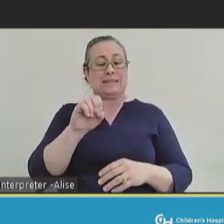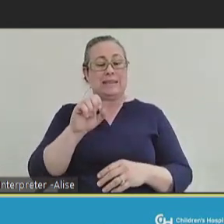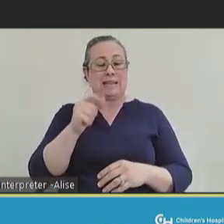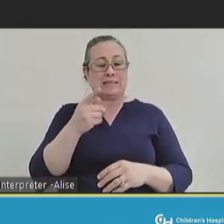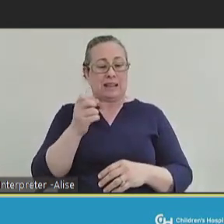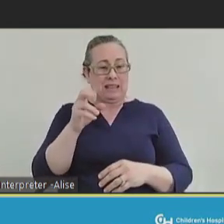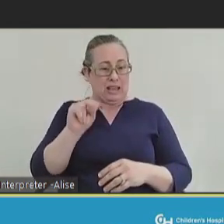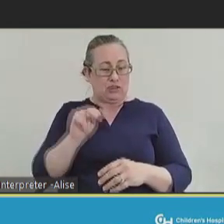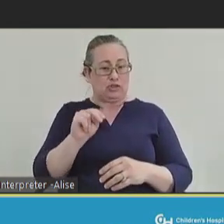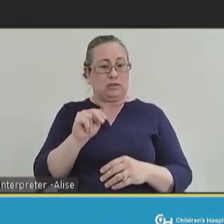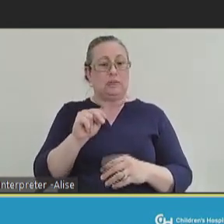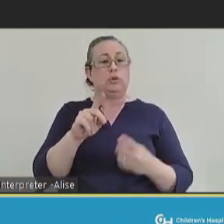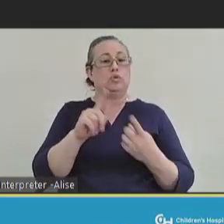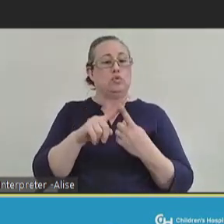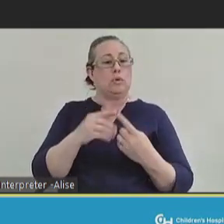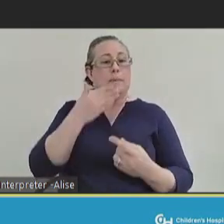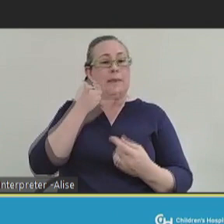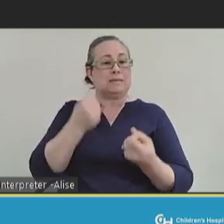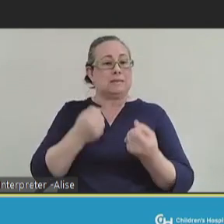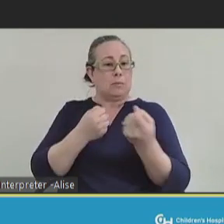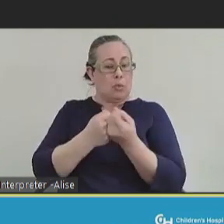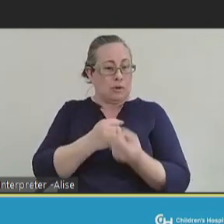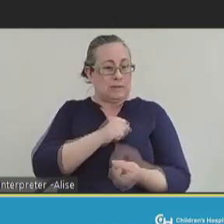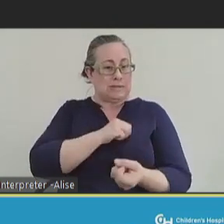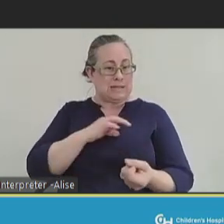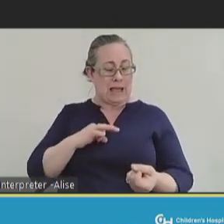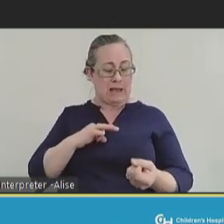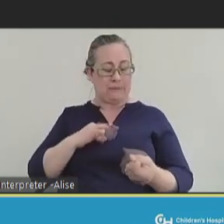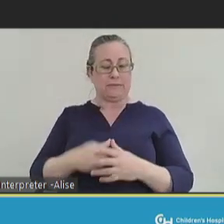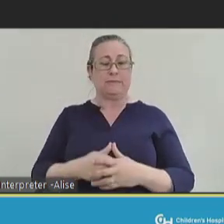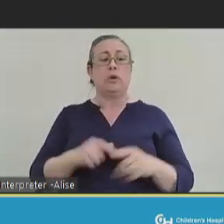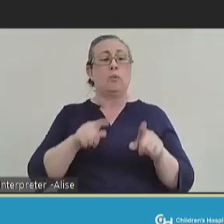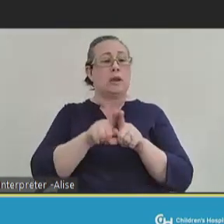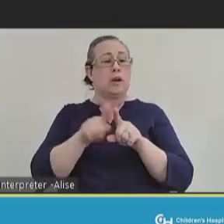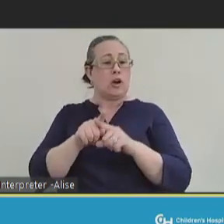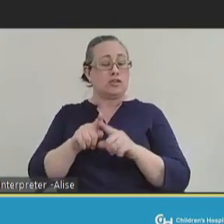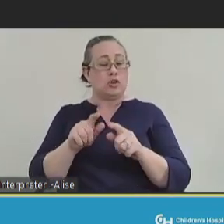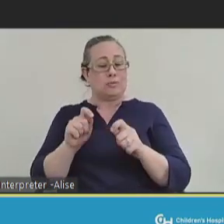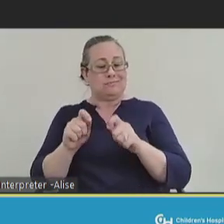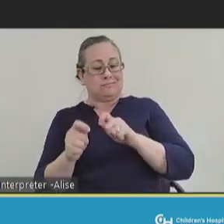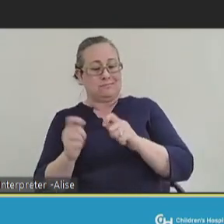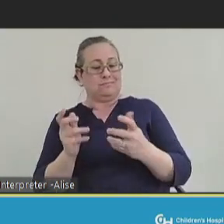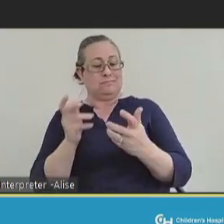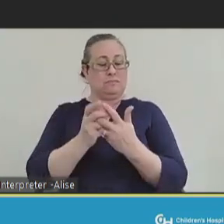that best support staff in a clinical setting. We also adapted the content of our staff trainings